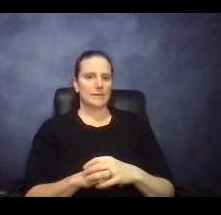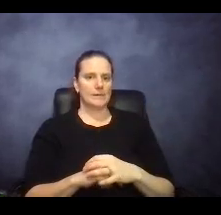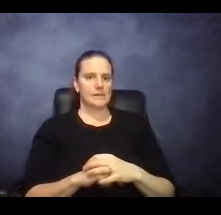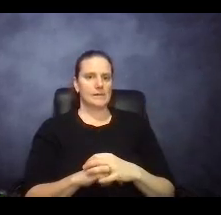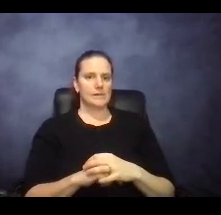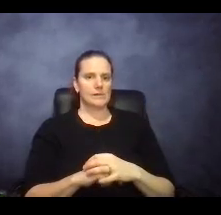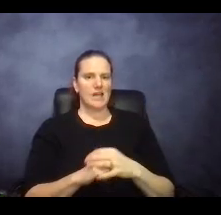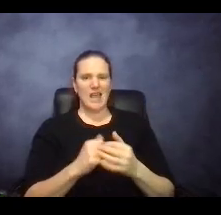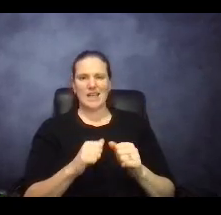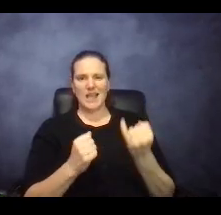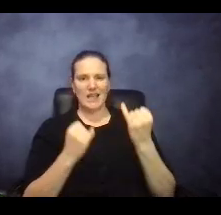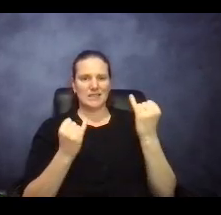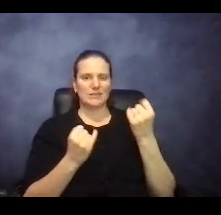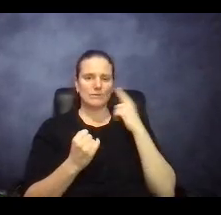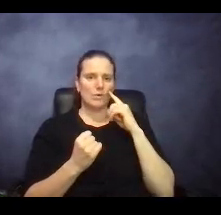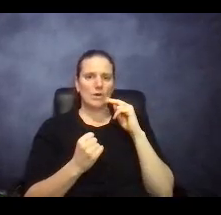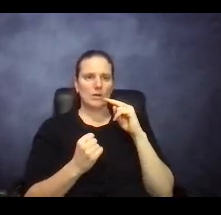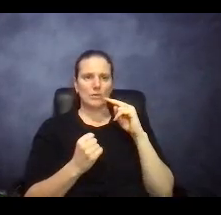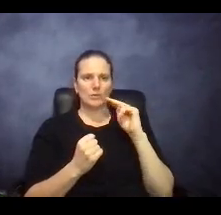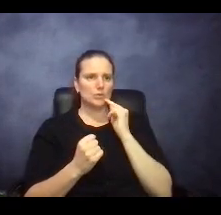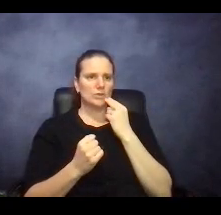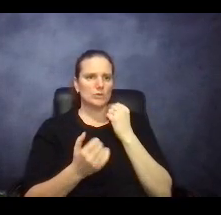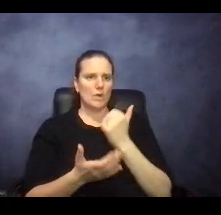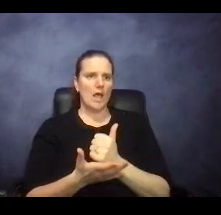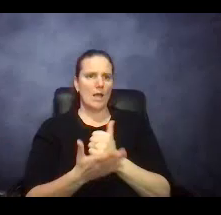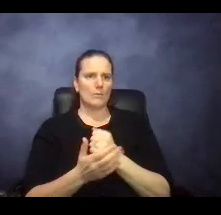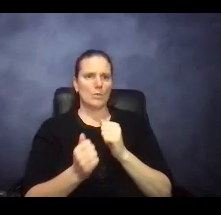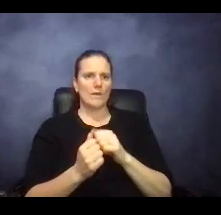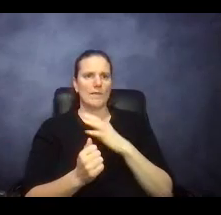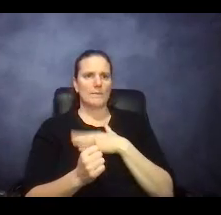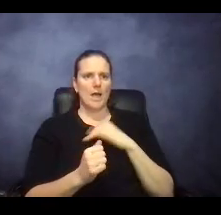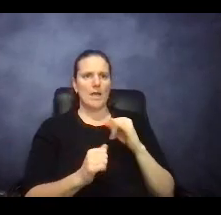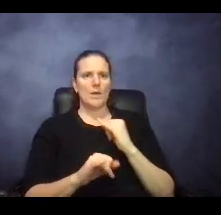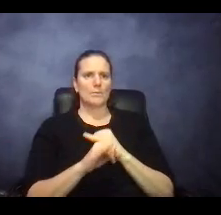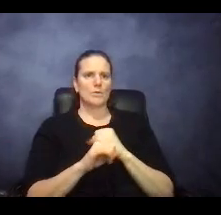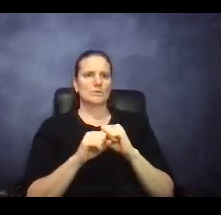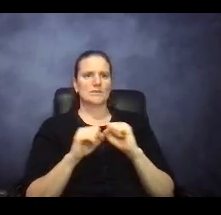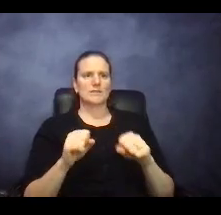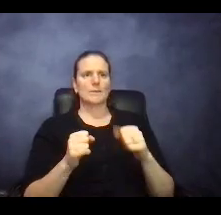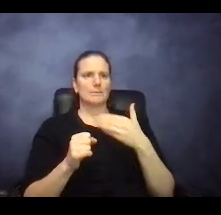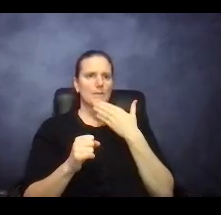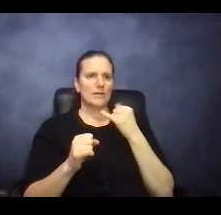Any suggestions for nutrition to help with my immune system better identifying friends and fos?